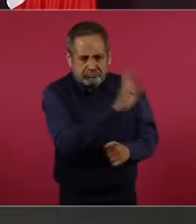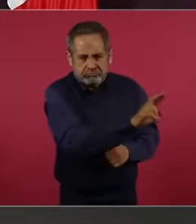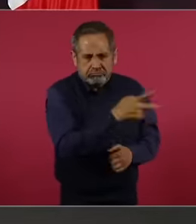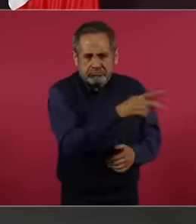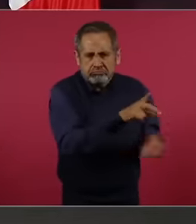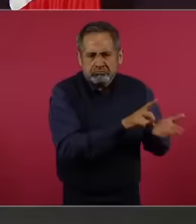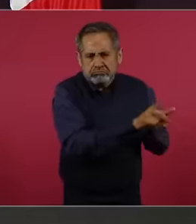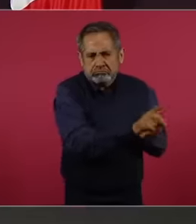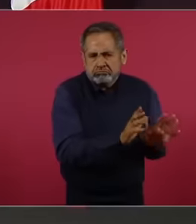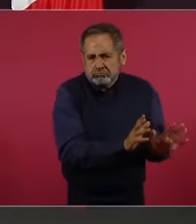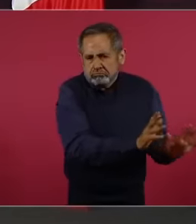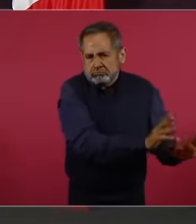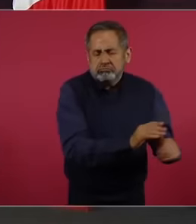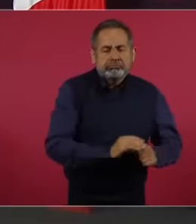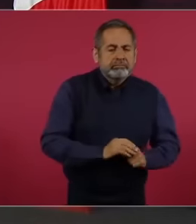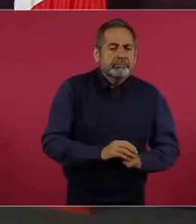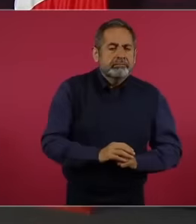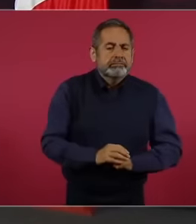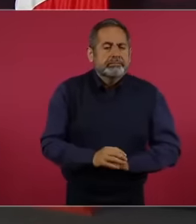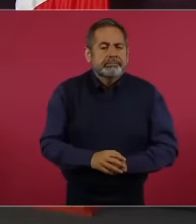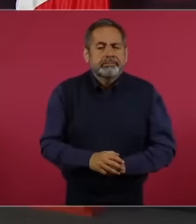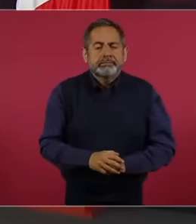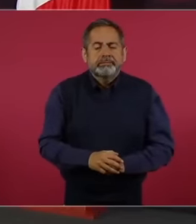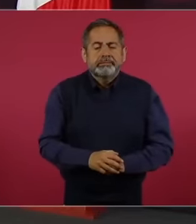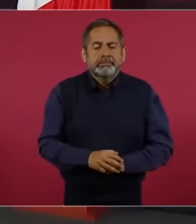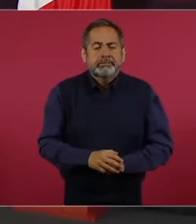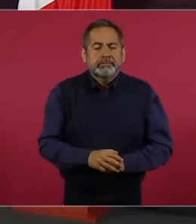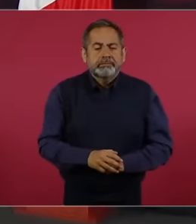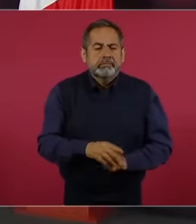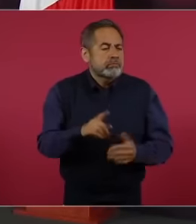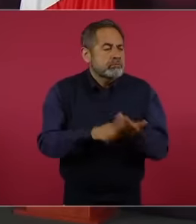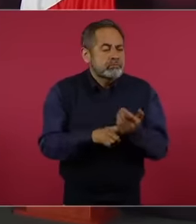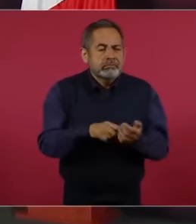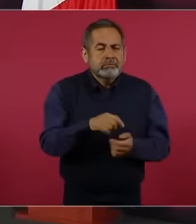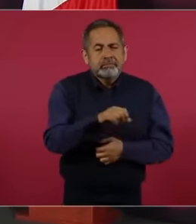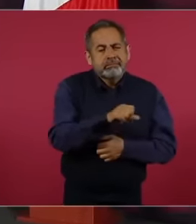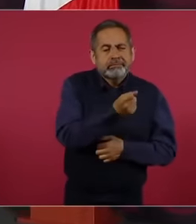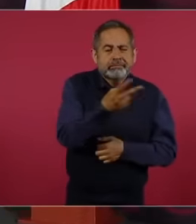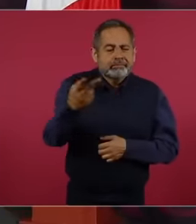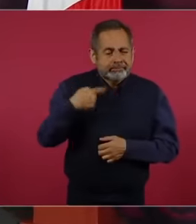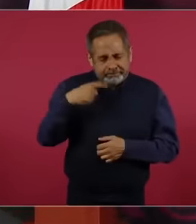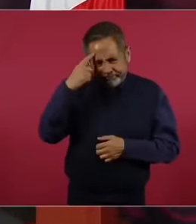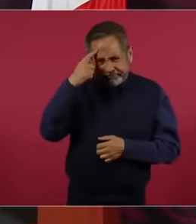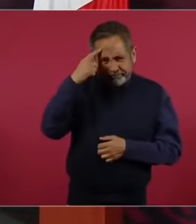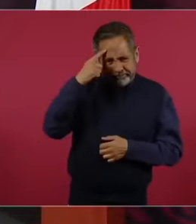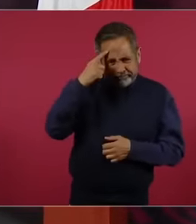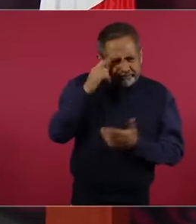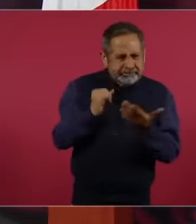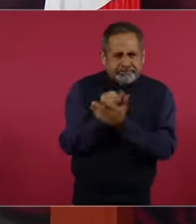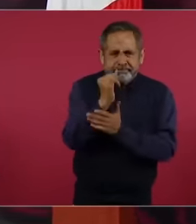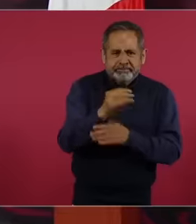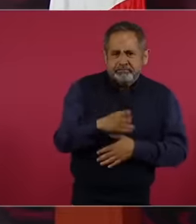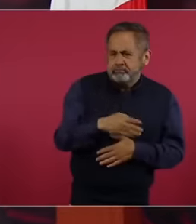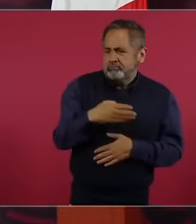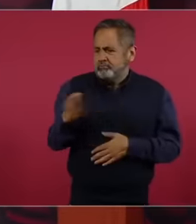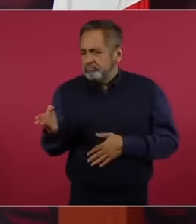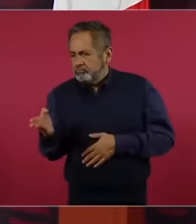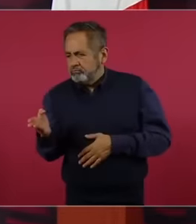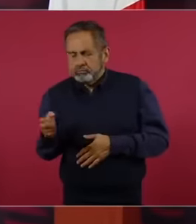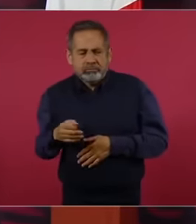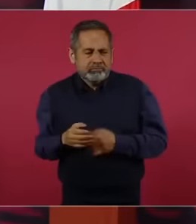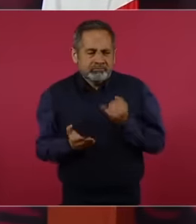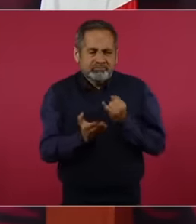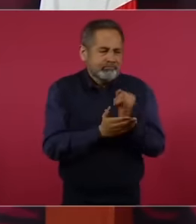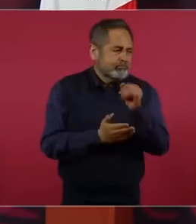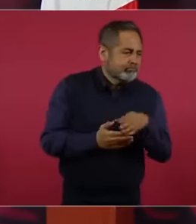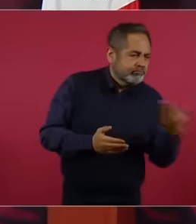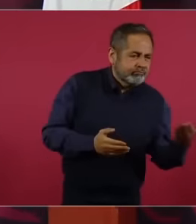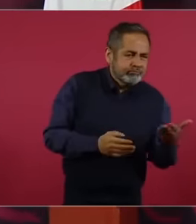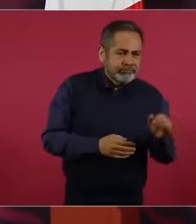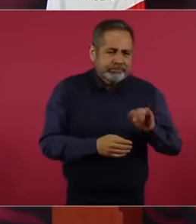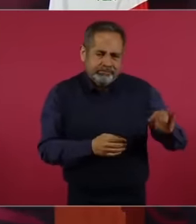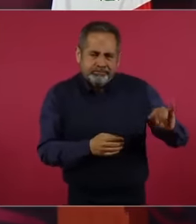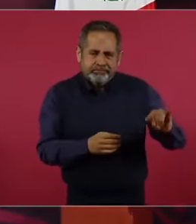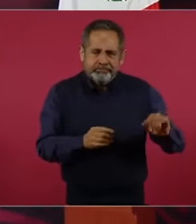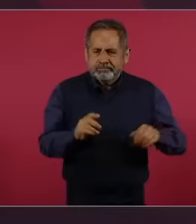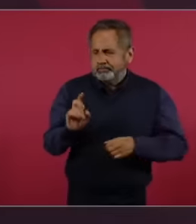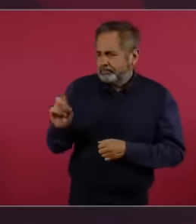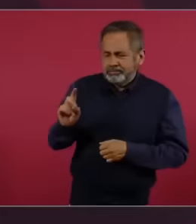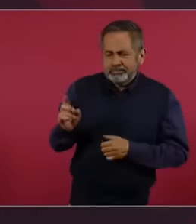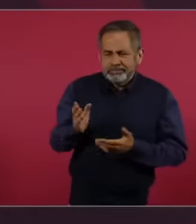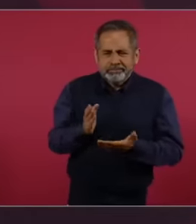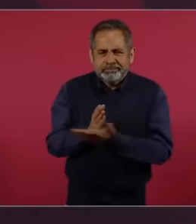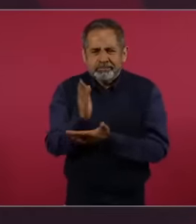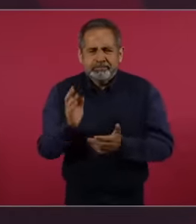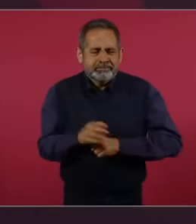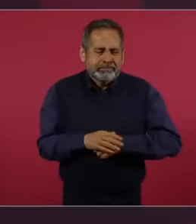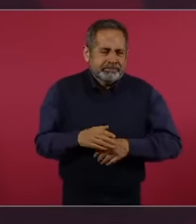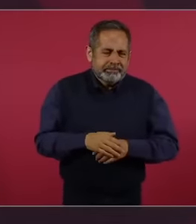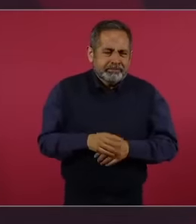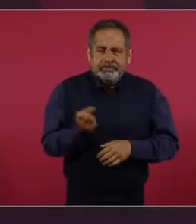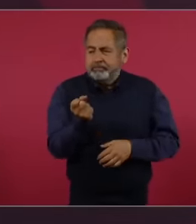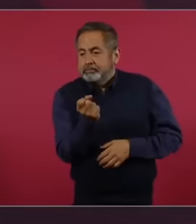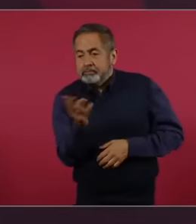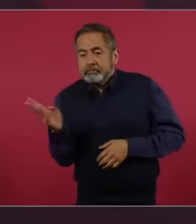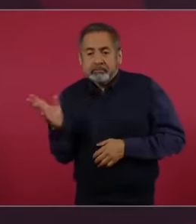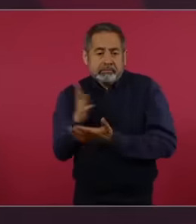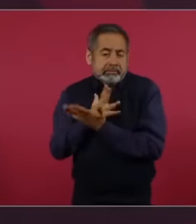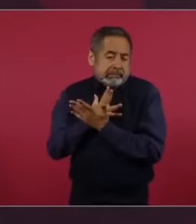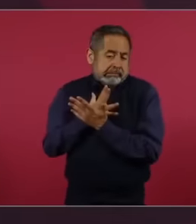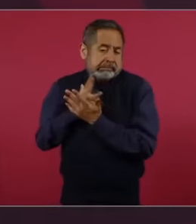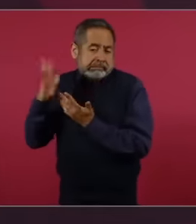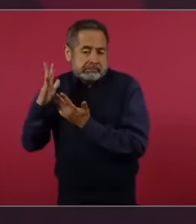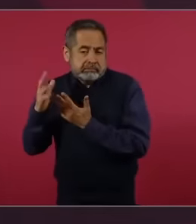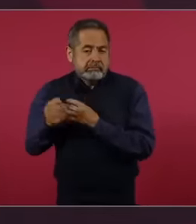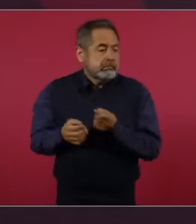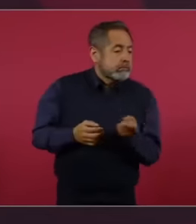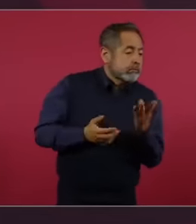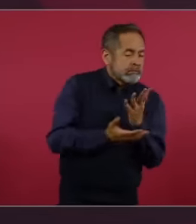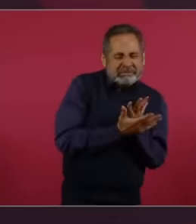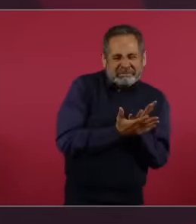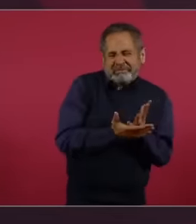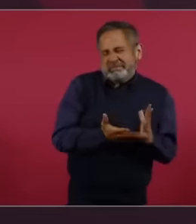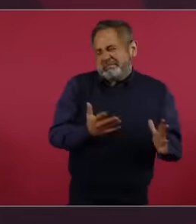there are extreme positions on both the right and the left that border on fanaticism And